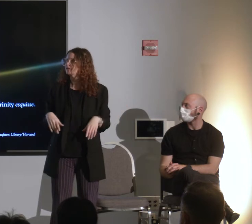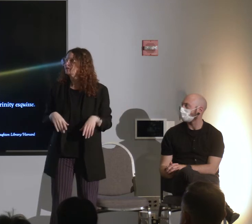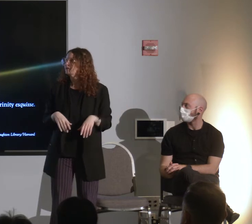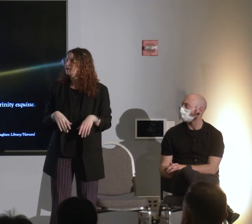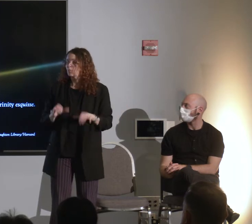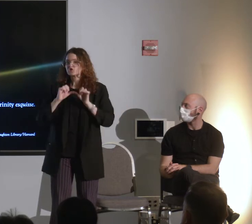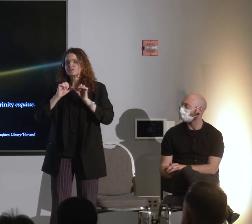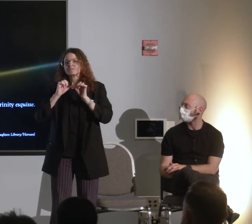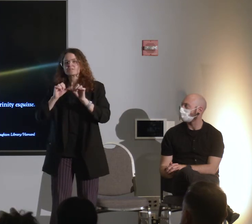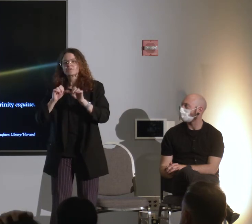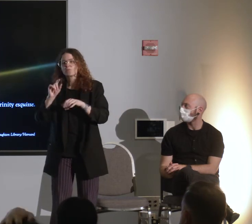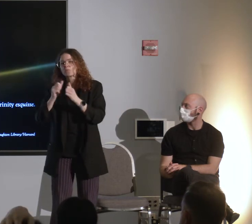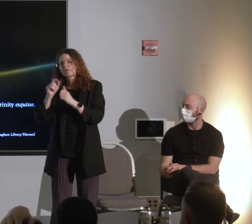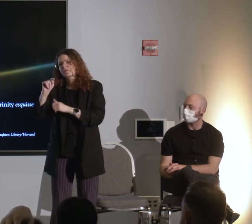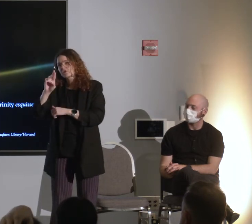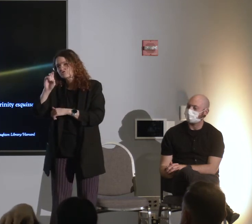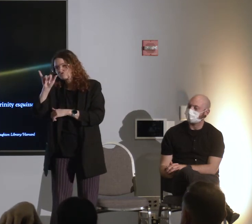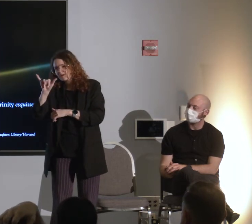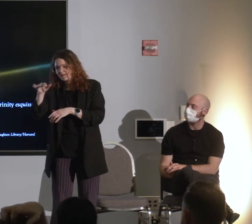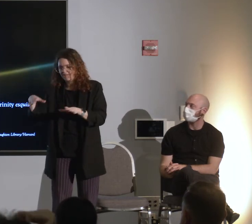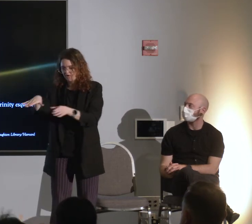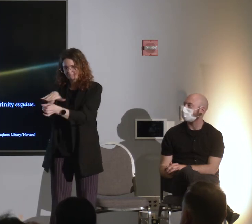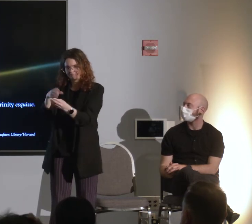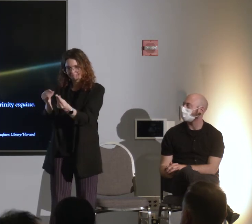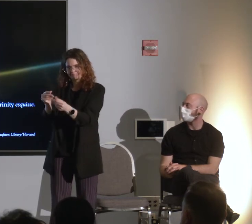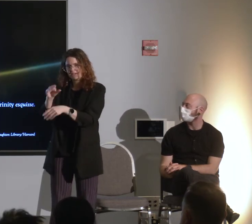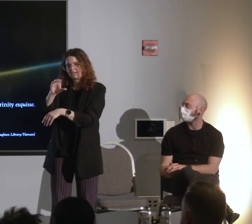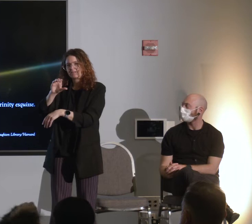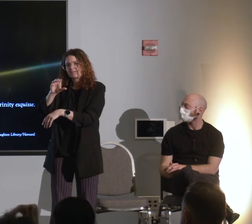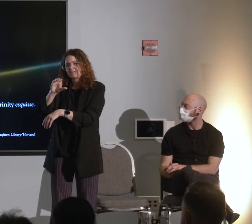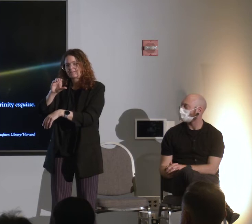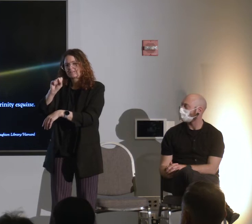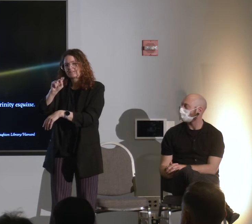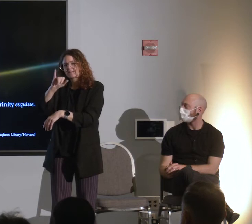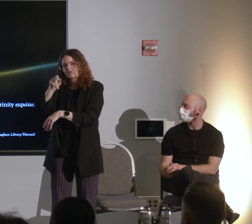with Trinity's recently acquired plot at the corner of St James and Clarendon streets of Bostons's Back Bay.